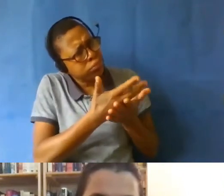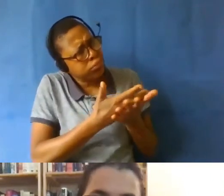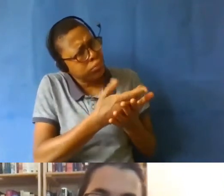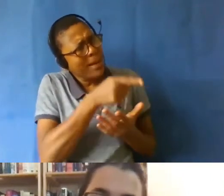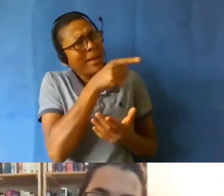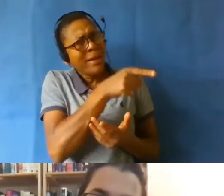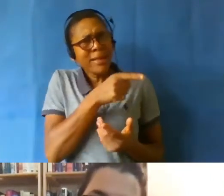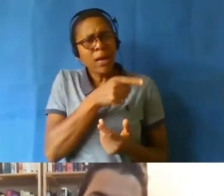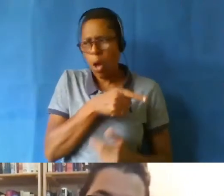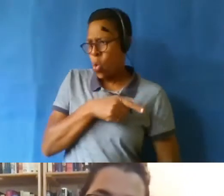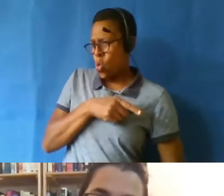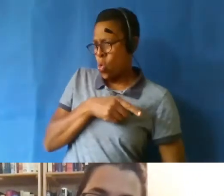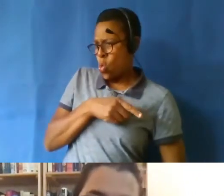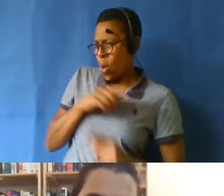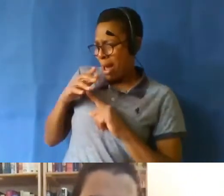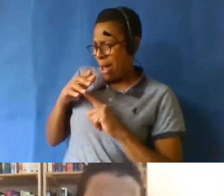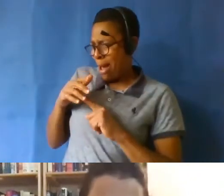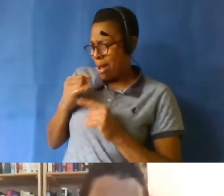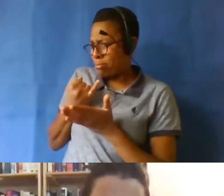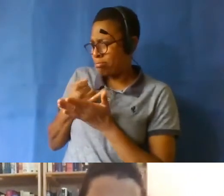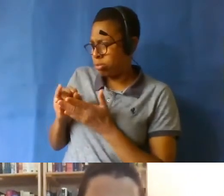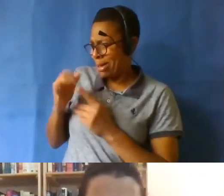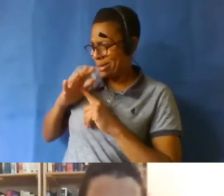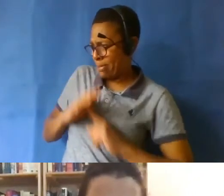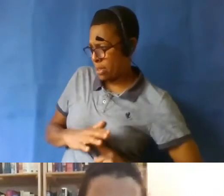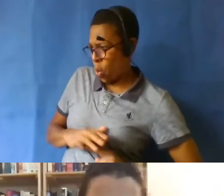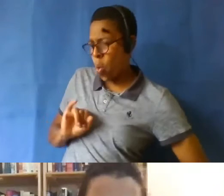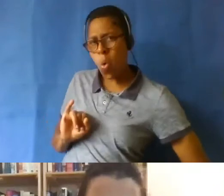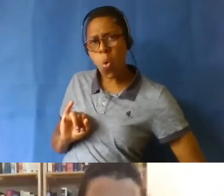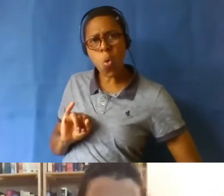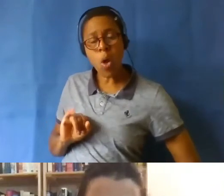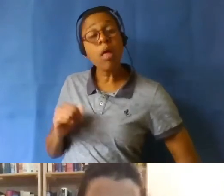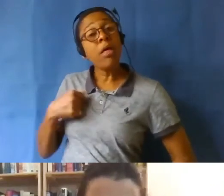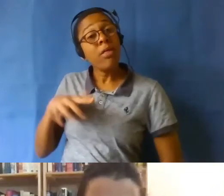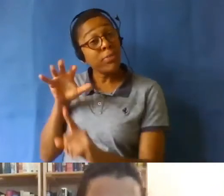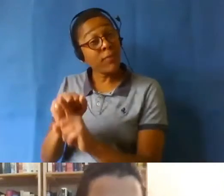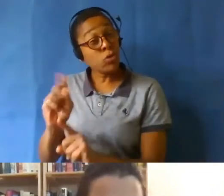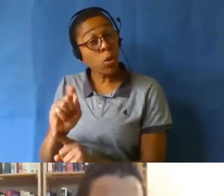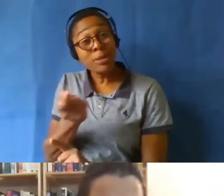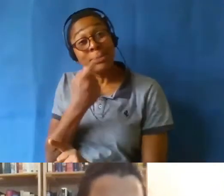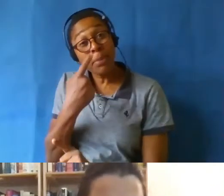like the box in my bin right which again does have you know like impacts on like